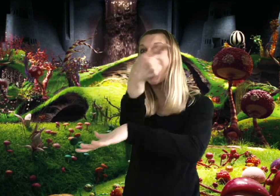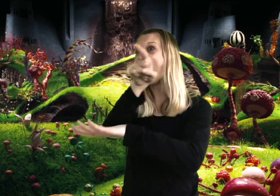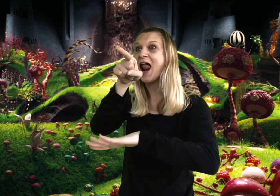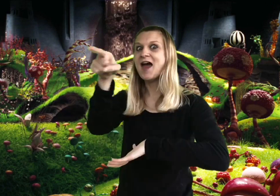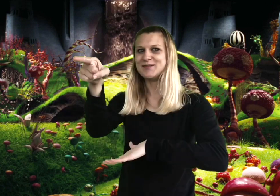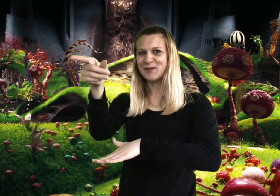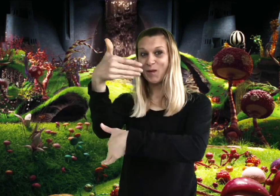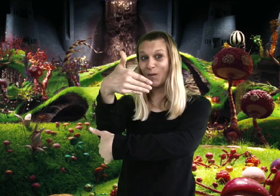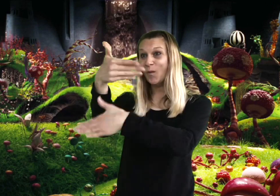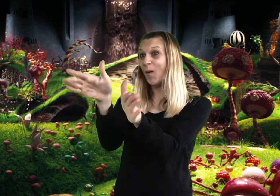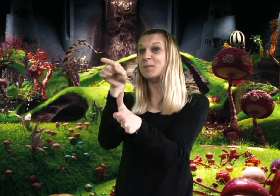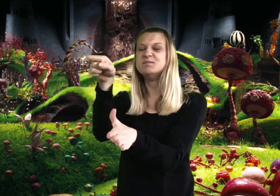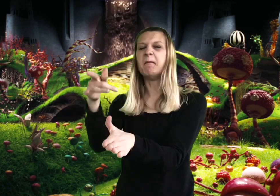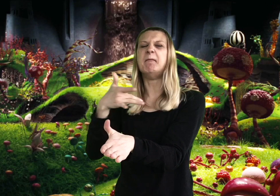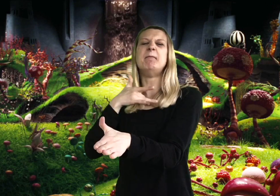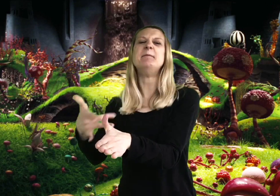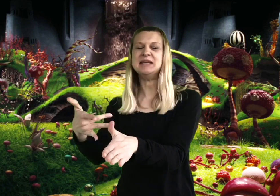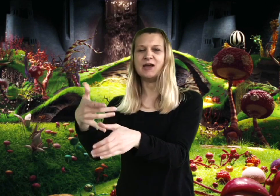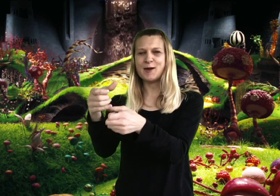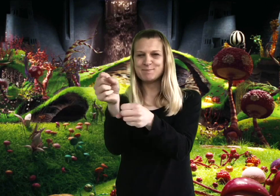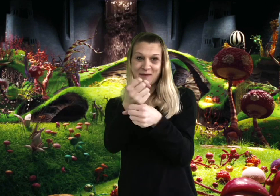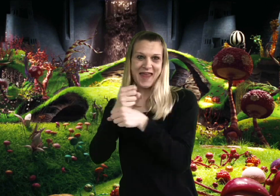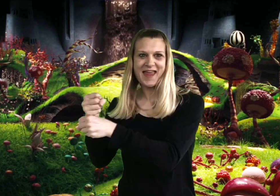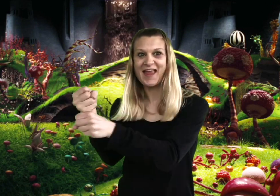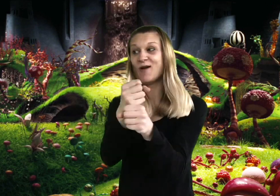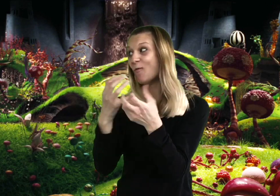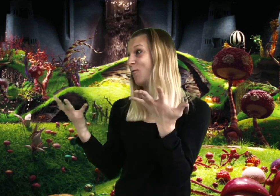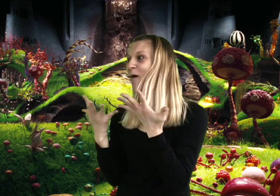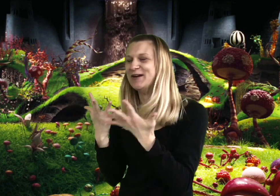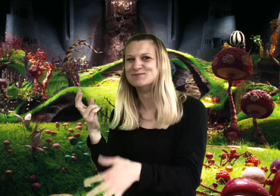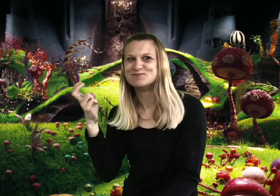happens to lead directly to the room where I make a most delicious kind of